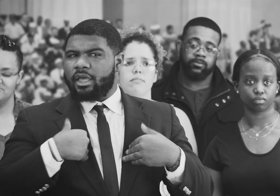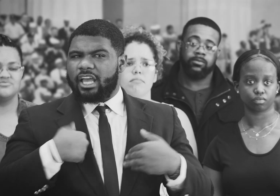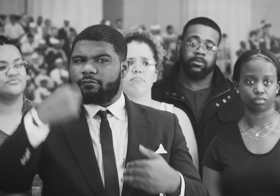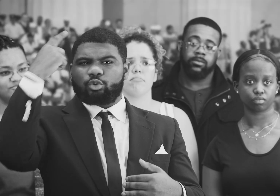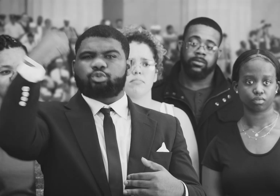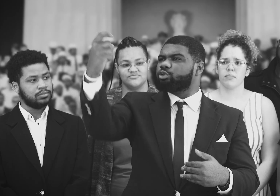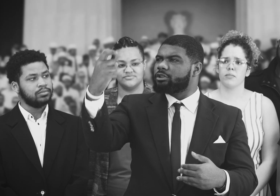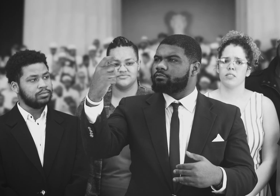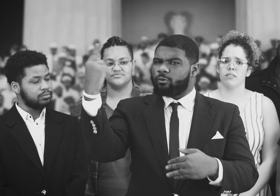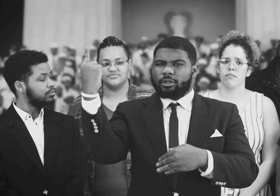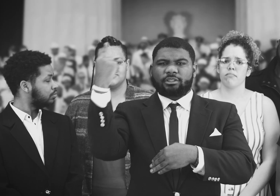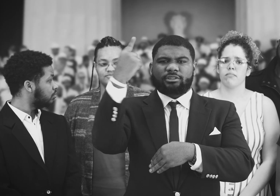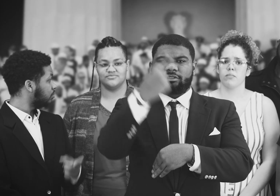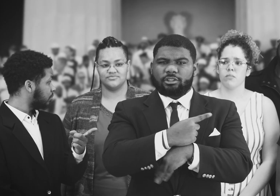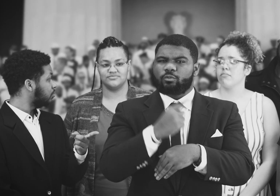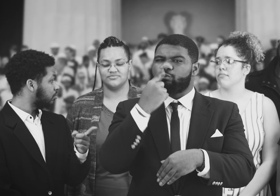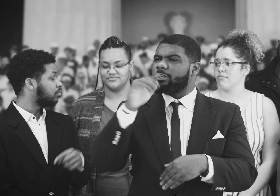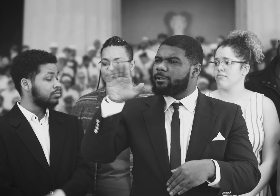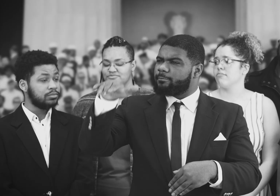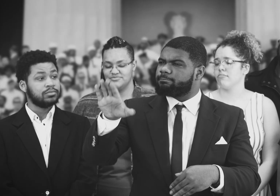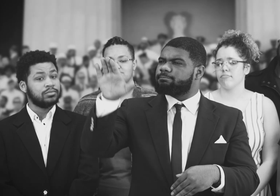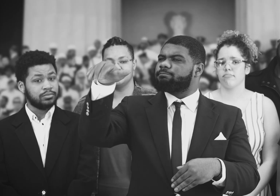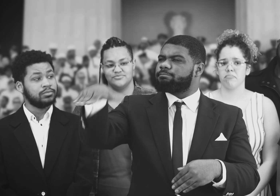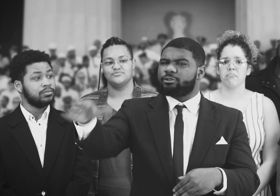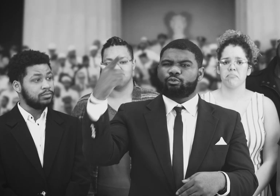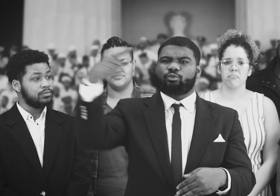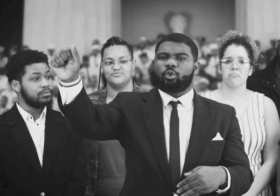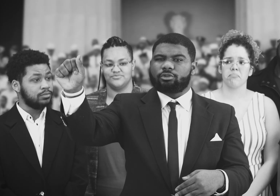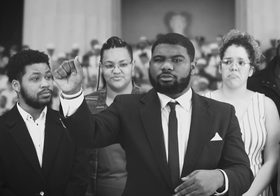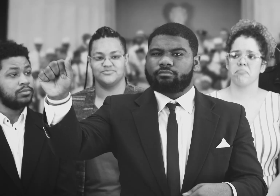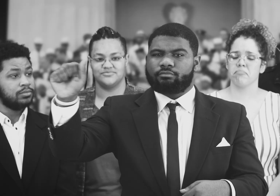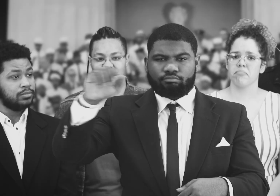I have a dream that one day on the red hills of Georgia,